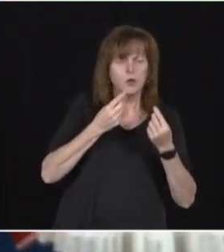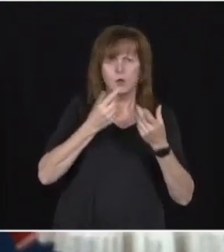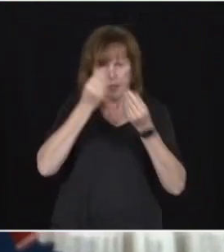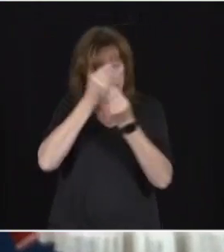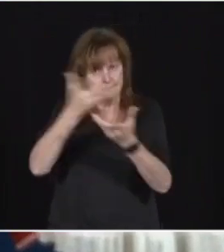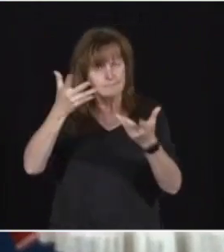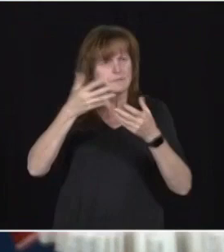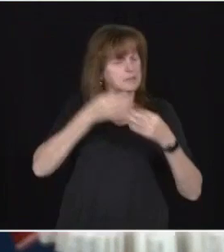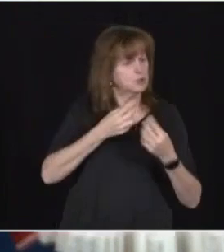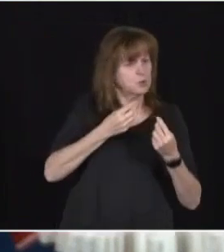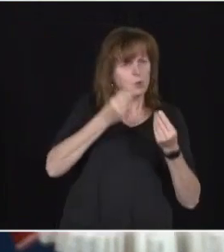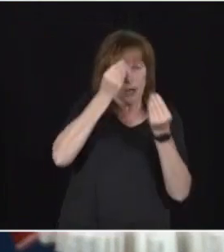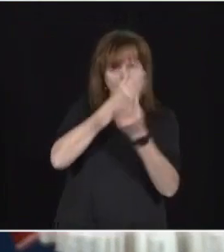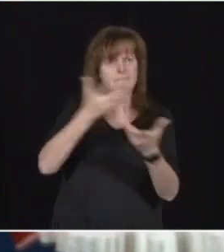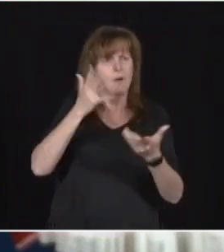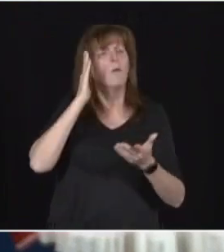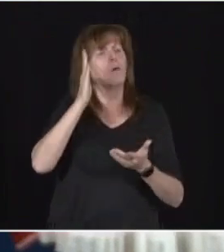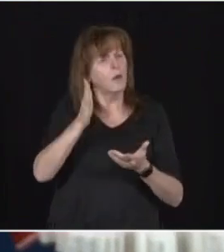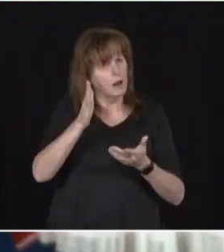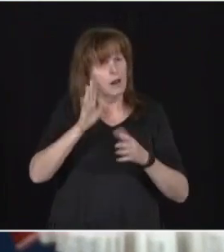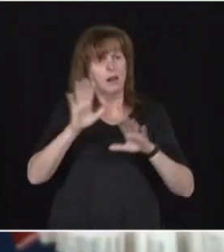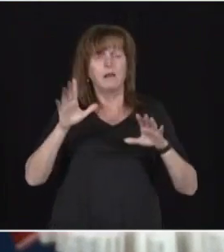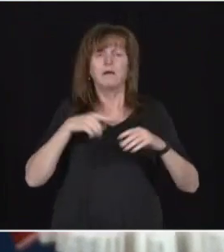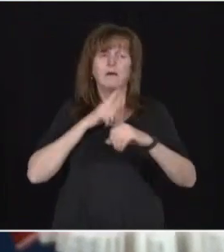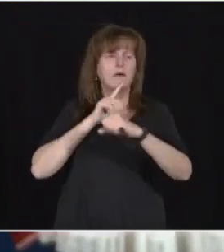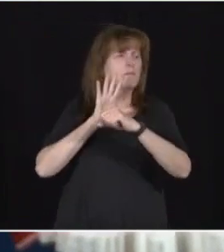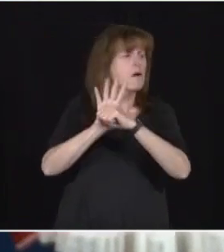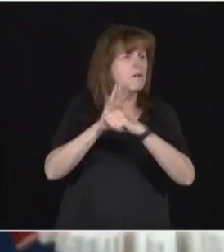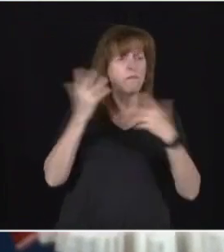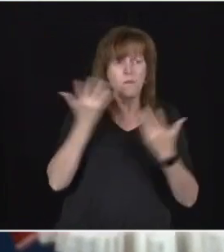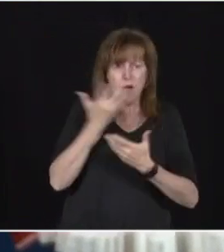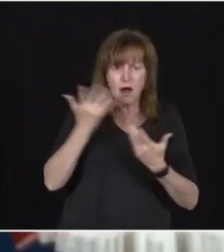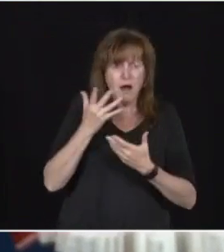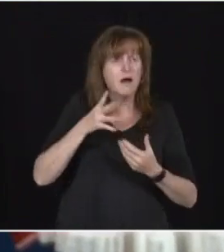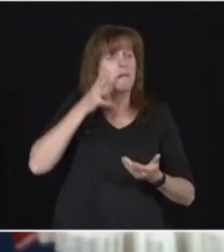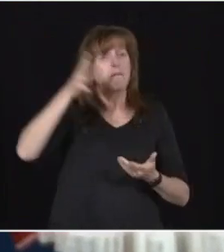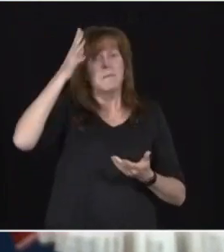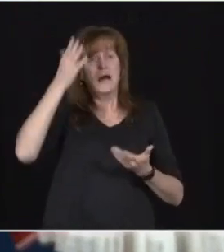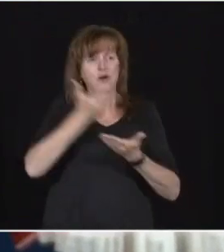my commitment to the parents is this: the health and safety of our kids will always, always come first.